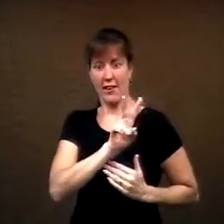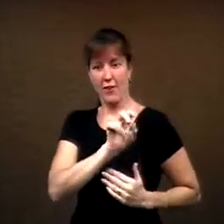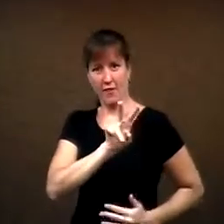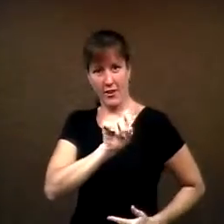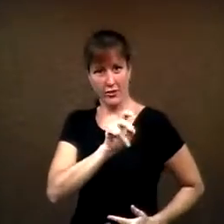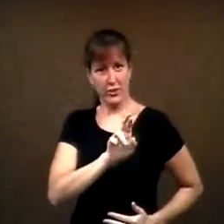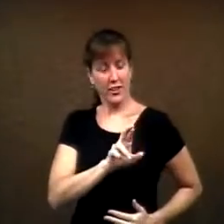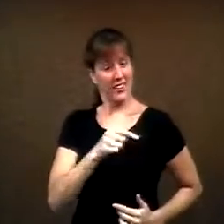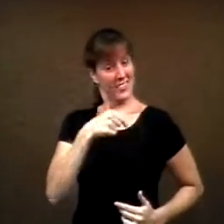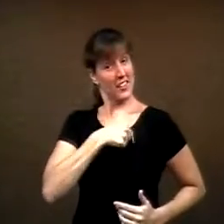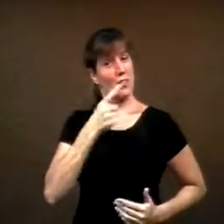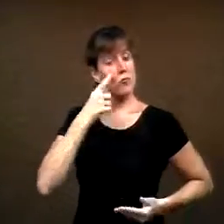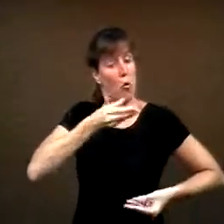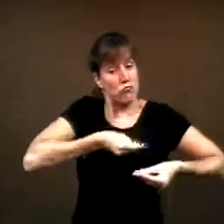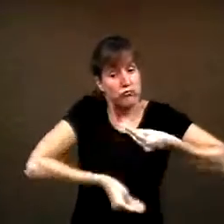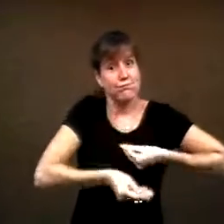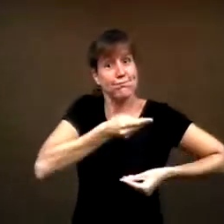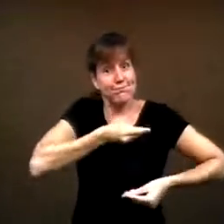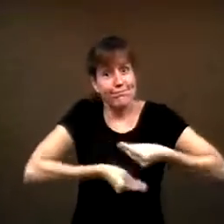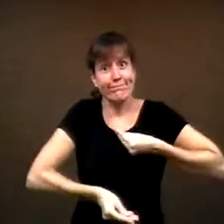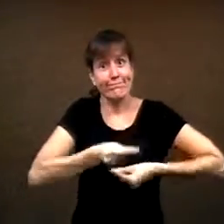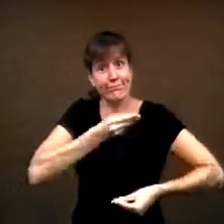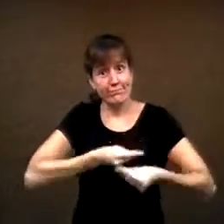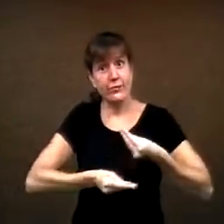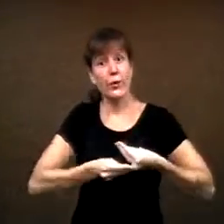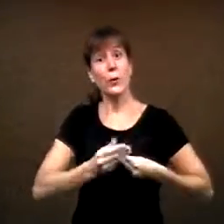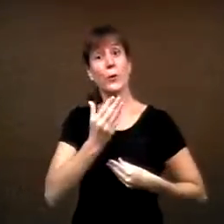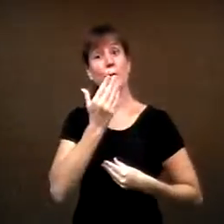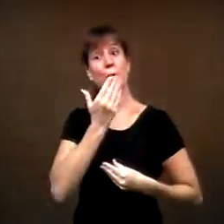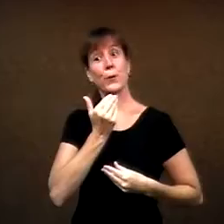When glucose travels around in your body, from your liver to your toe, for example,